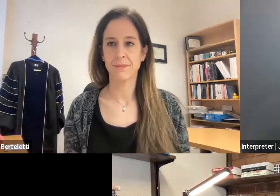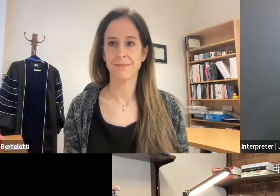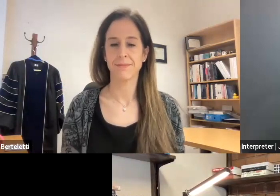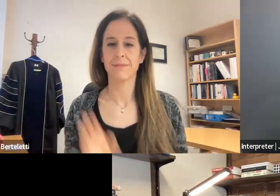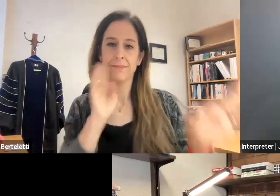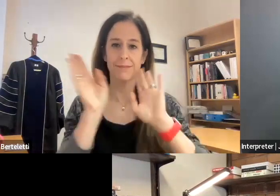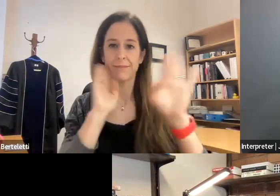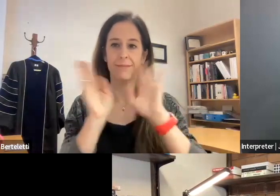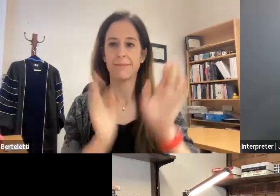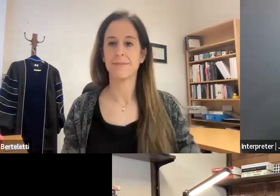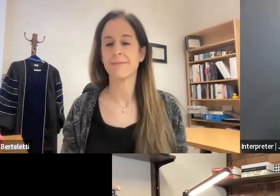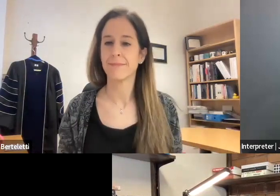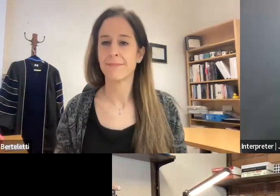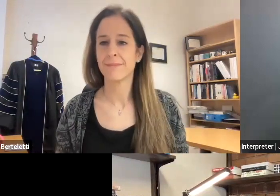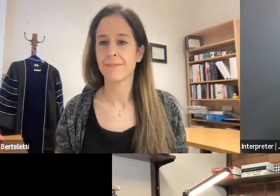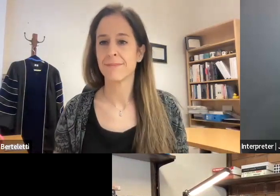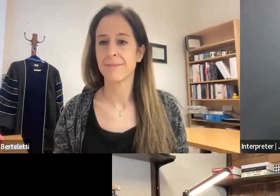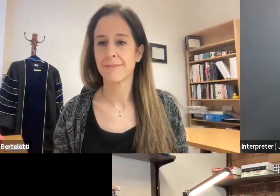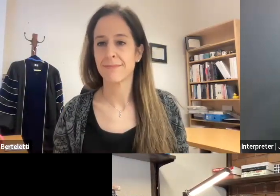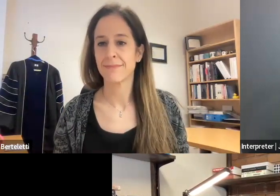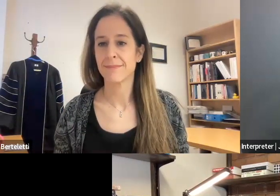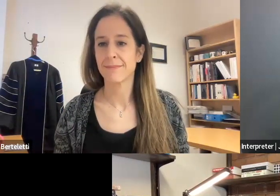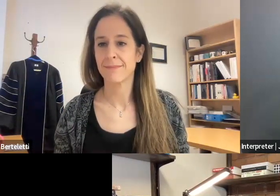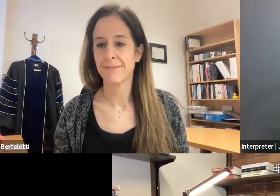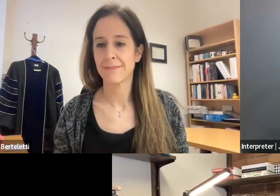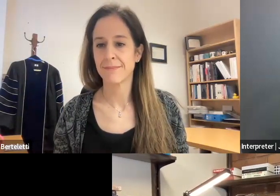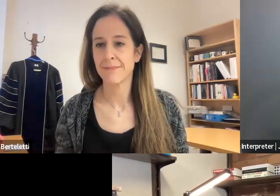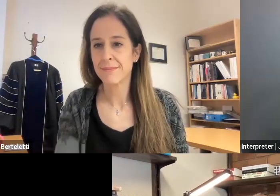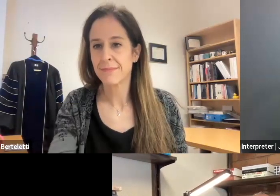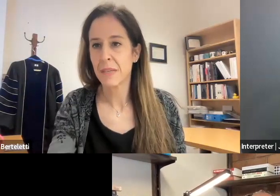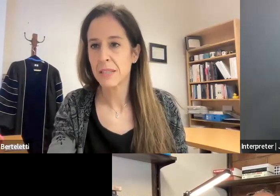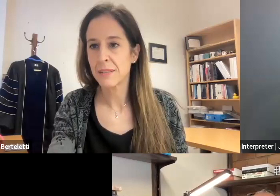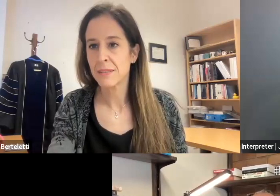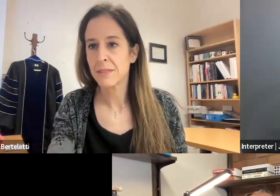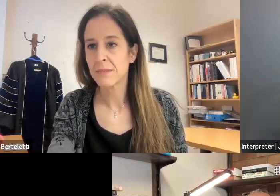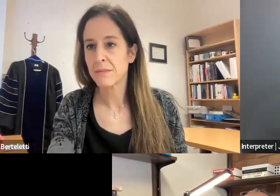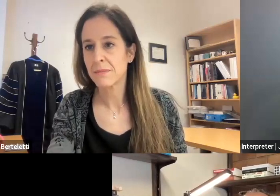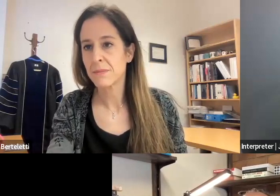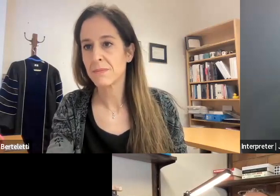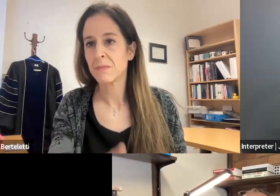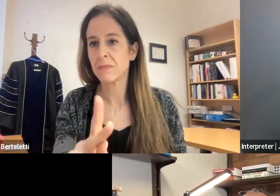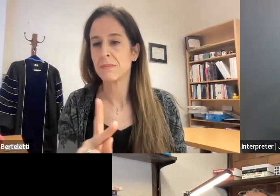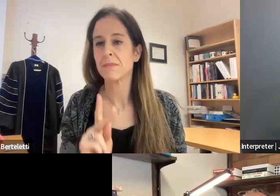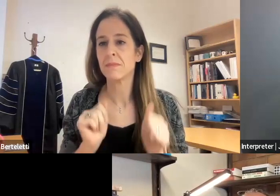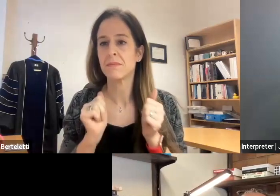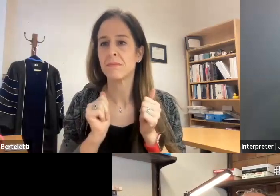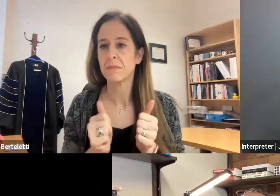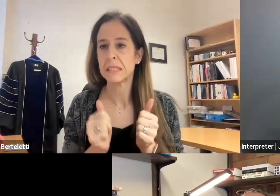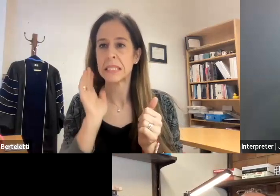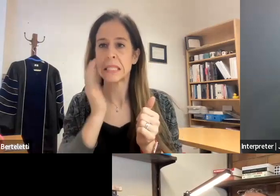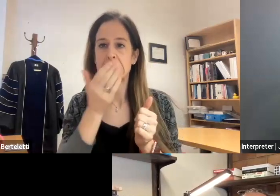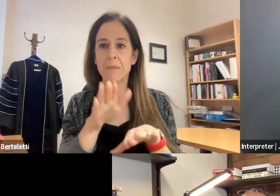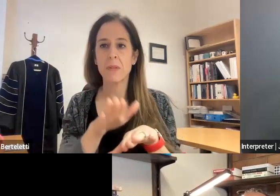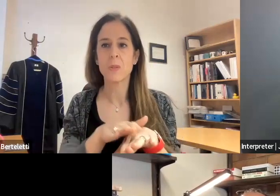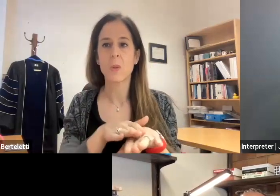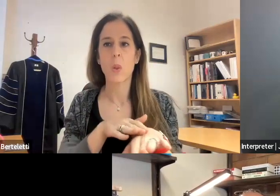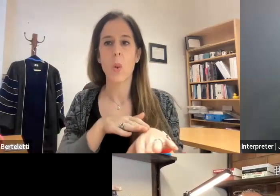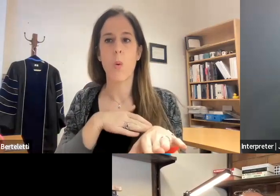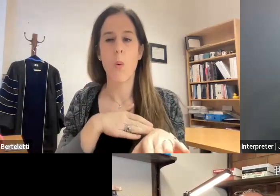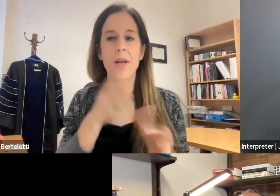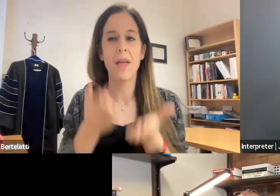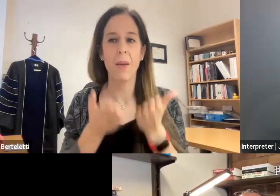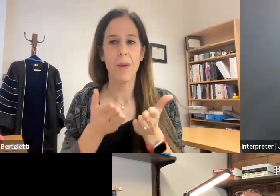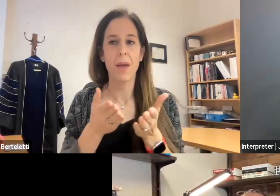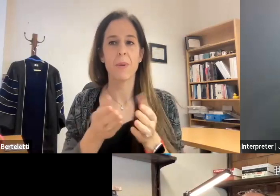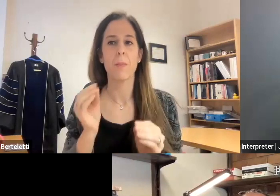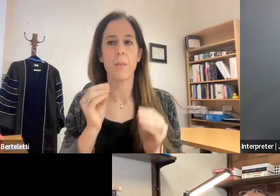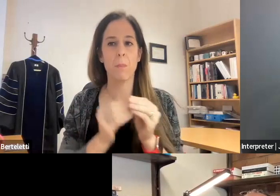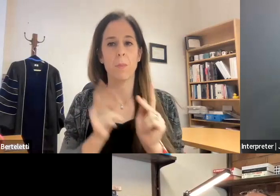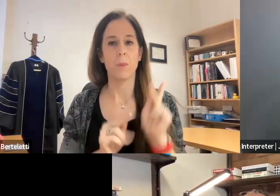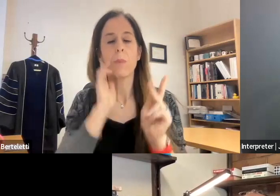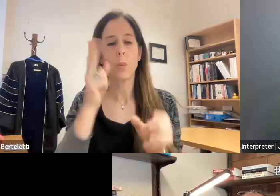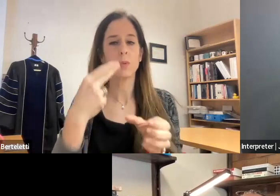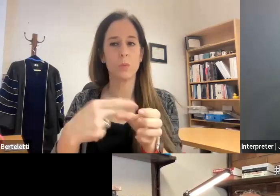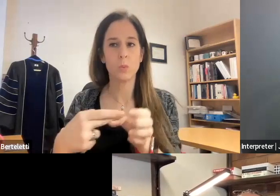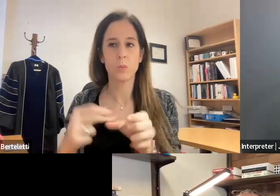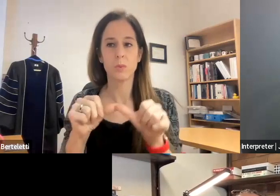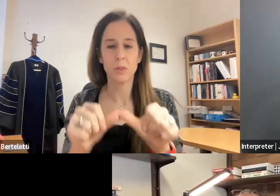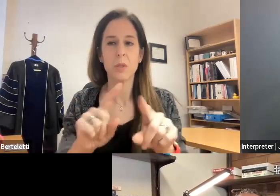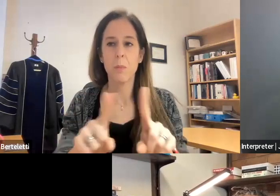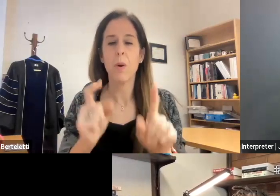Hello, everyone.